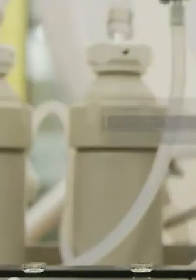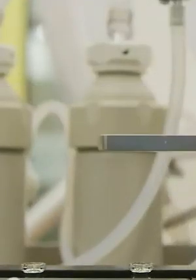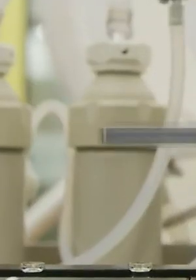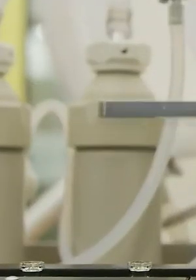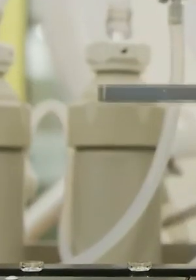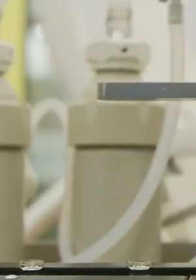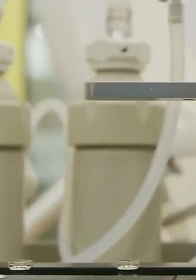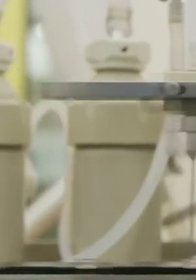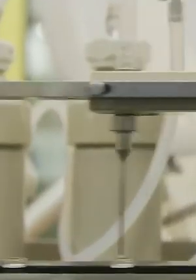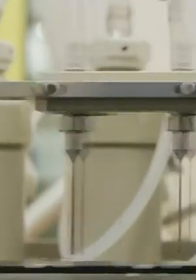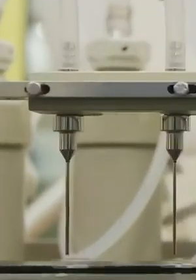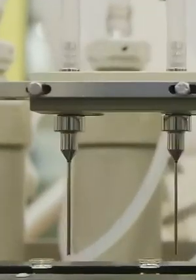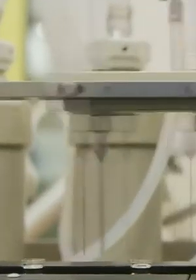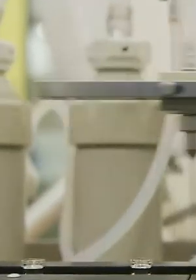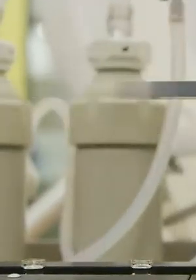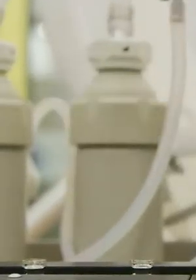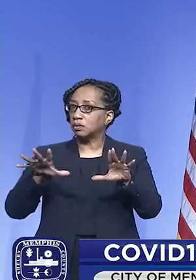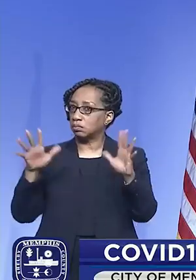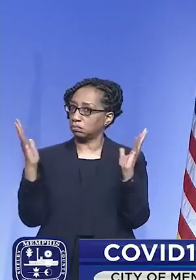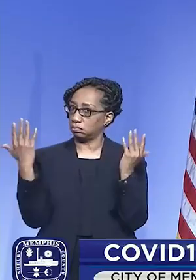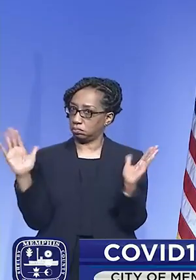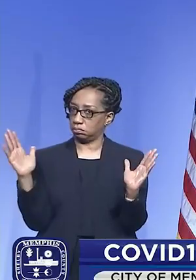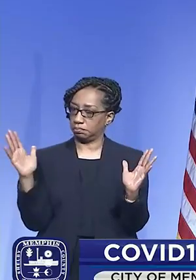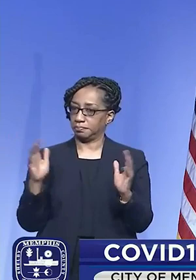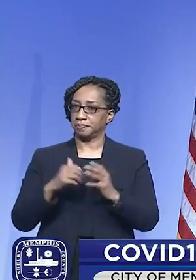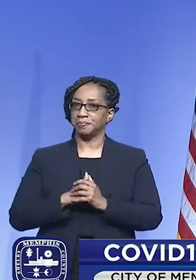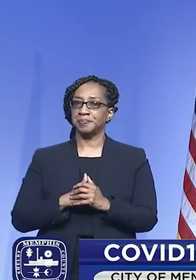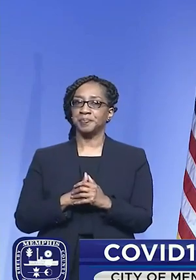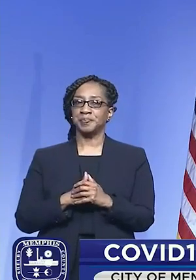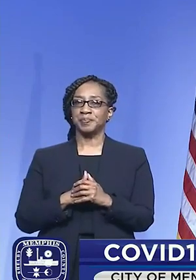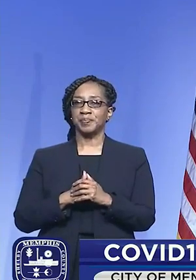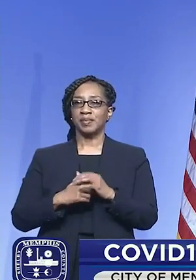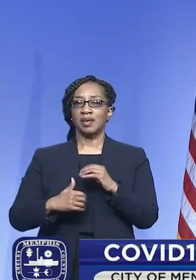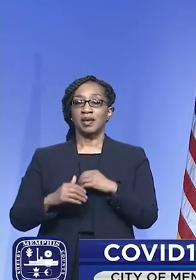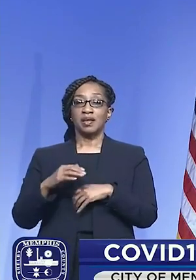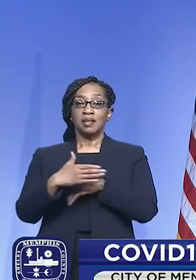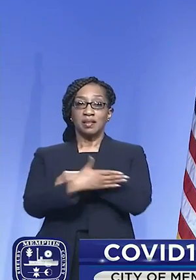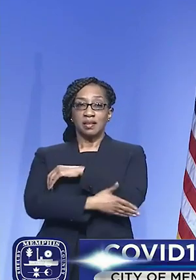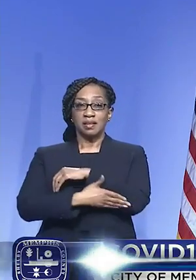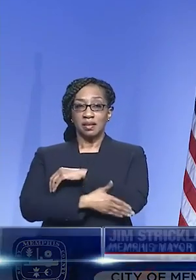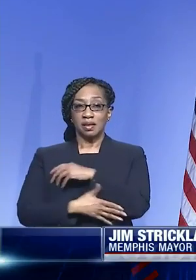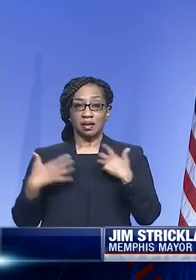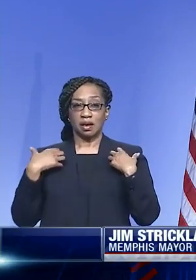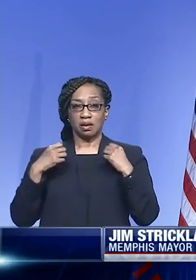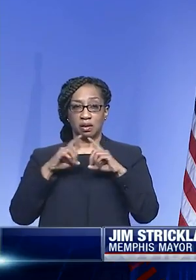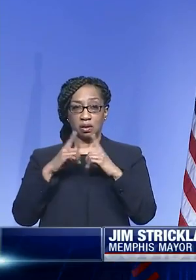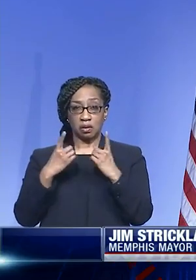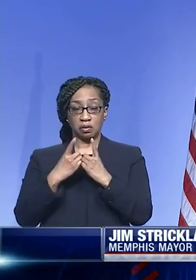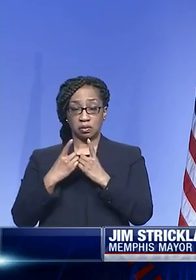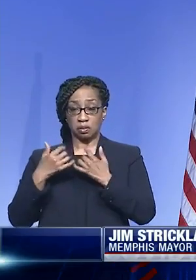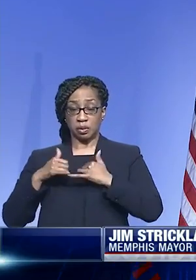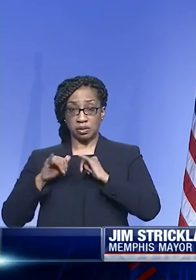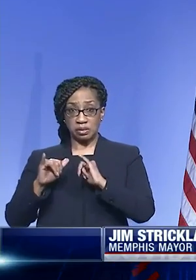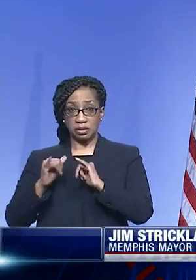STATE'S TRIP, STATE'S TRIP, THE STATE'S TRIP, THE COUNTY STATE'S TRIP, THE COUNTY OF THIS THIS RESPONSIBILITY THIS RESPONSIBILITY AFTER THIS RESPONSIBILITY AFTER 2400 COVID-19 COVID-19 DOSES